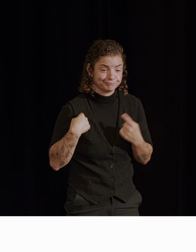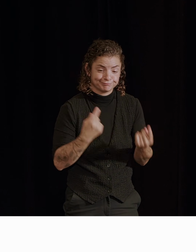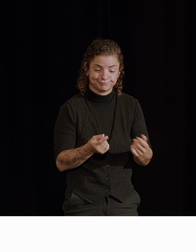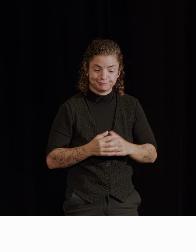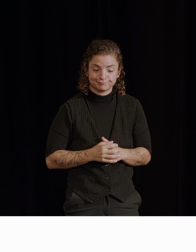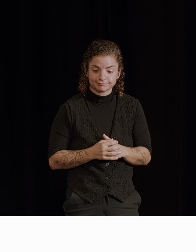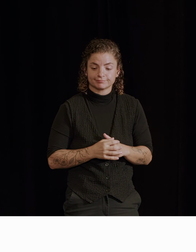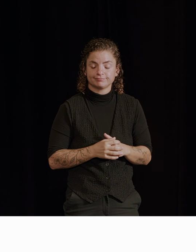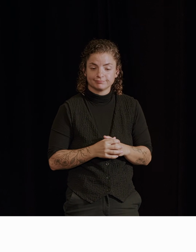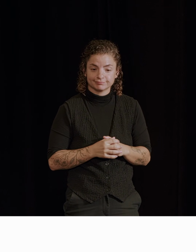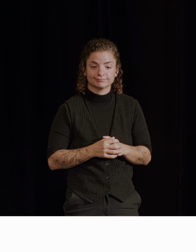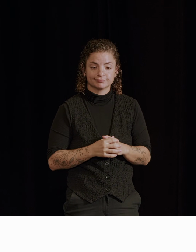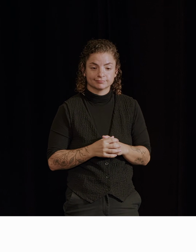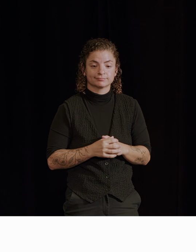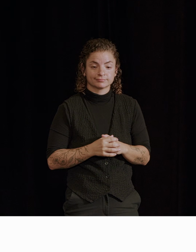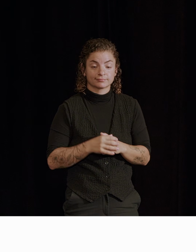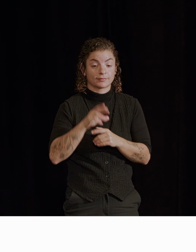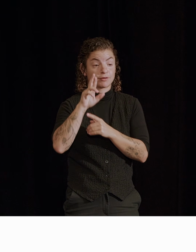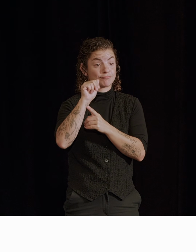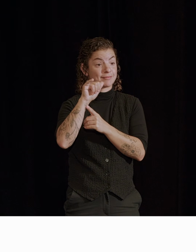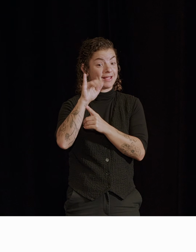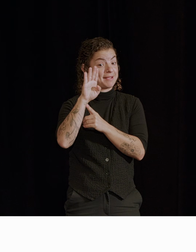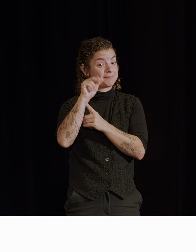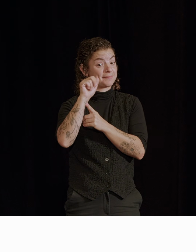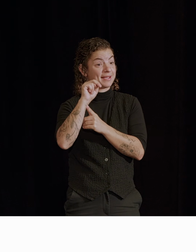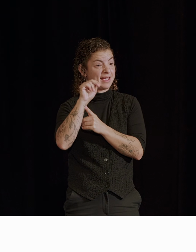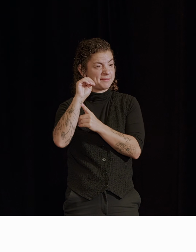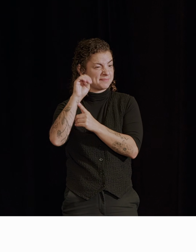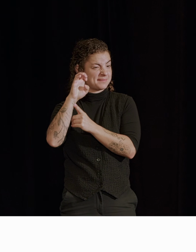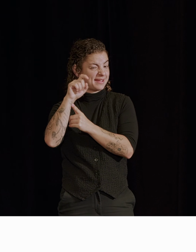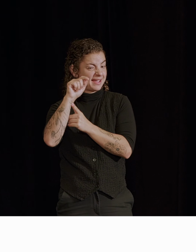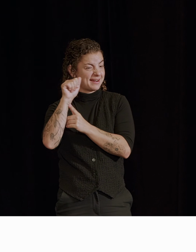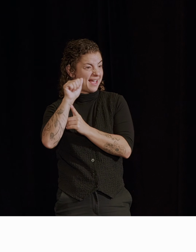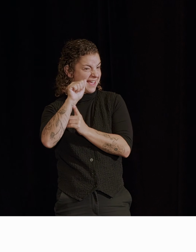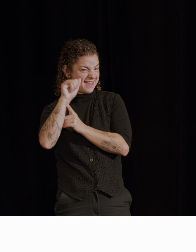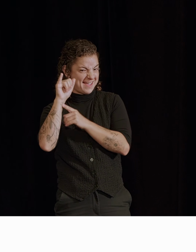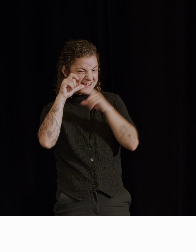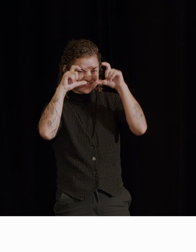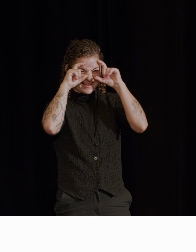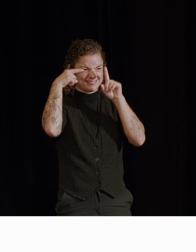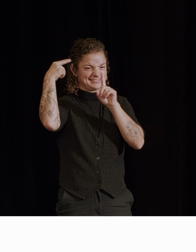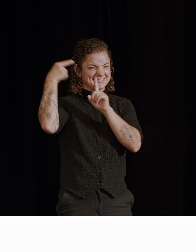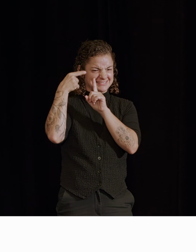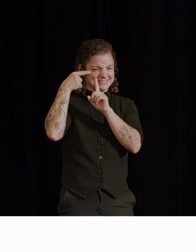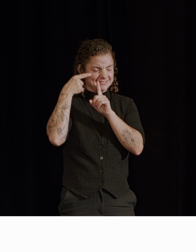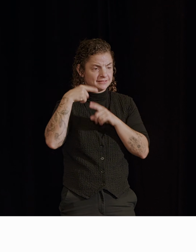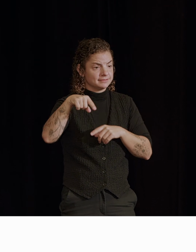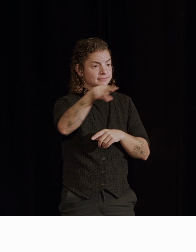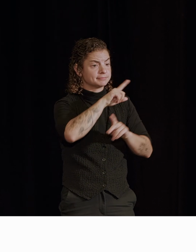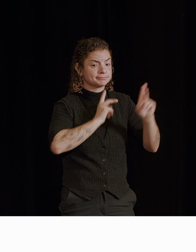With Ray-Ban Meta AI glasses, a user can ask the glasses to describe what's in front of them. They